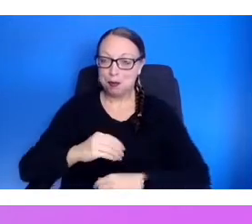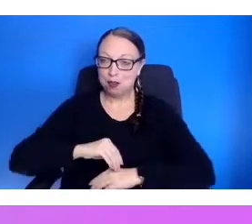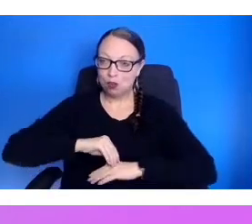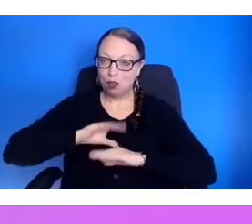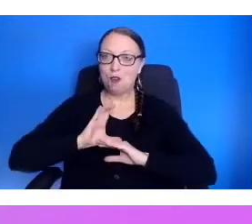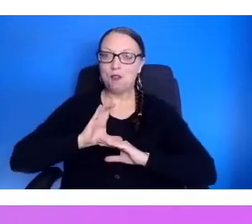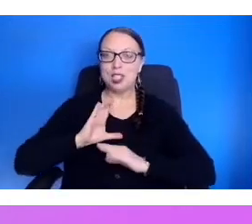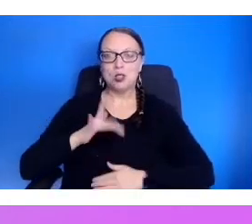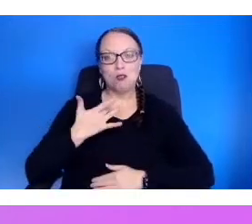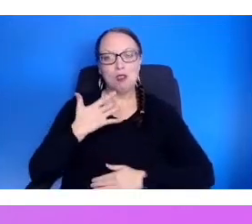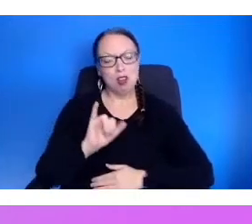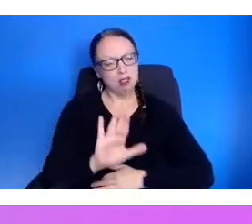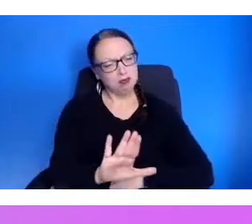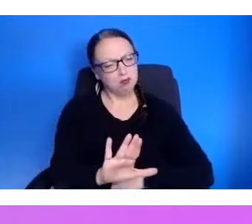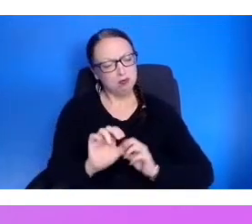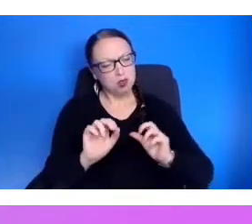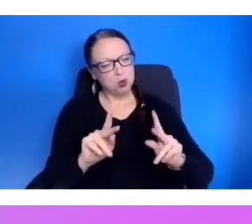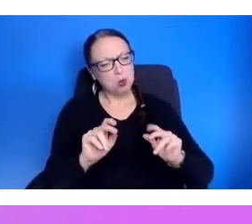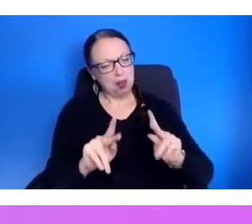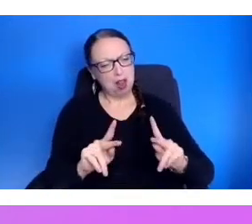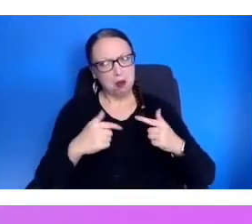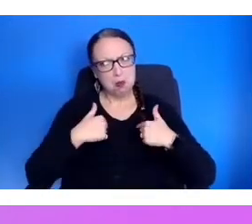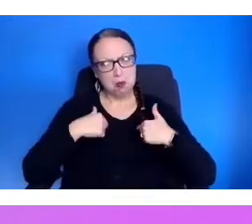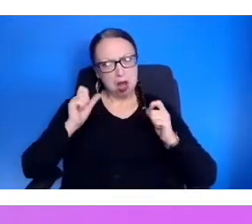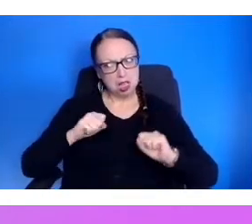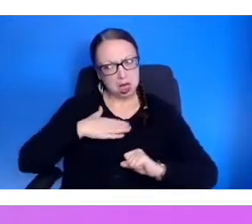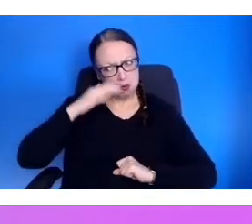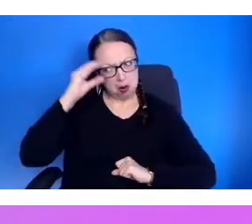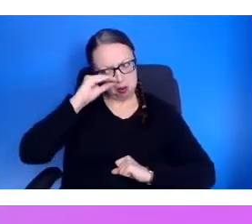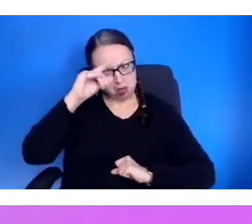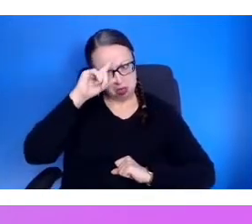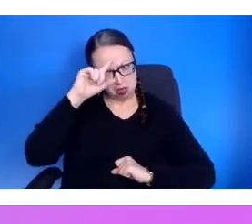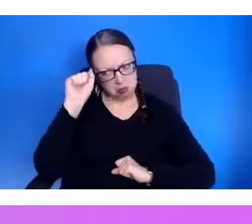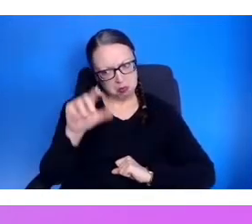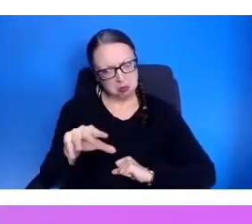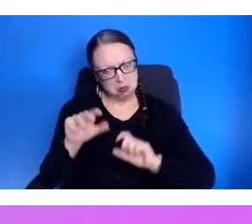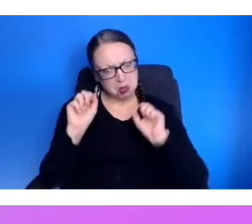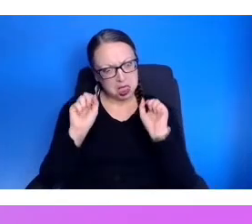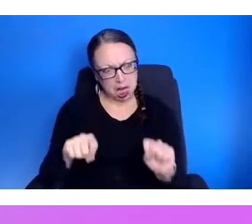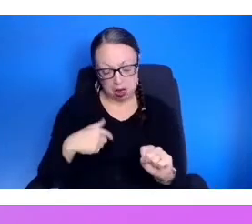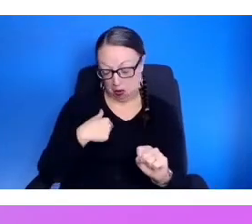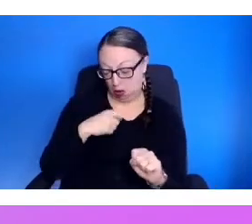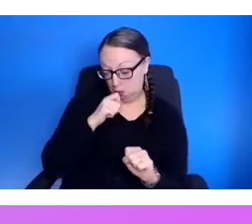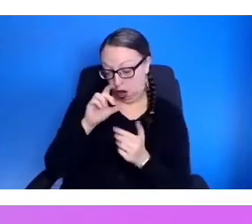hey it's okay I can actually weigh in on this I have some views on this I might not be a designer but that's okay.